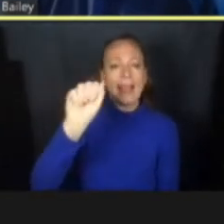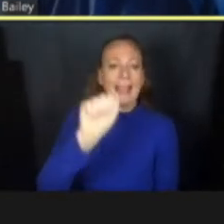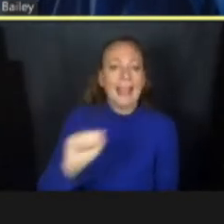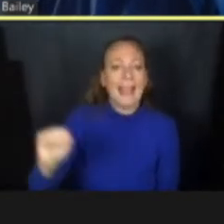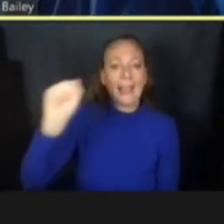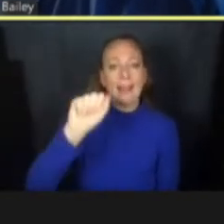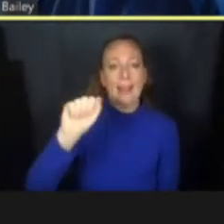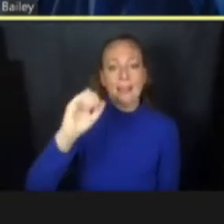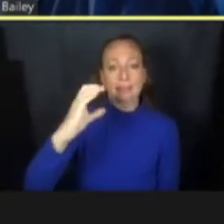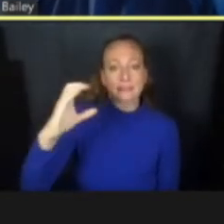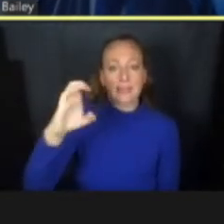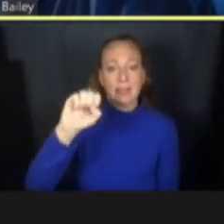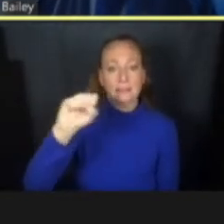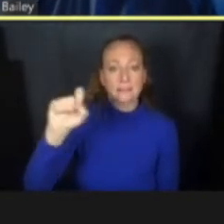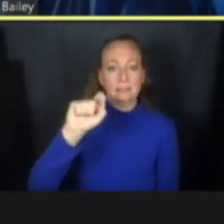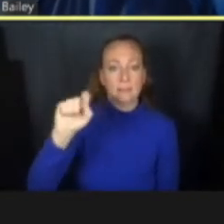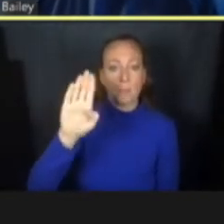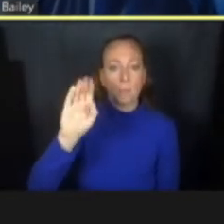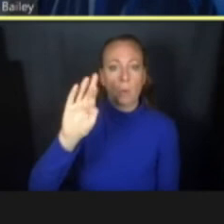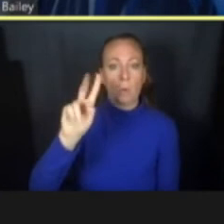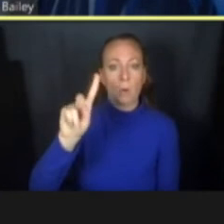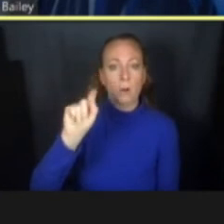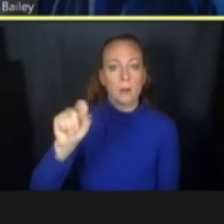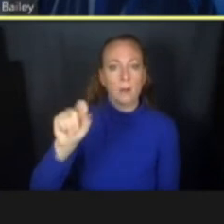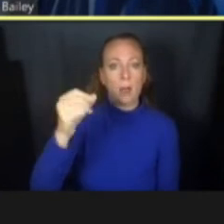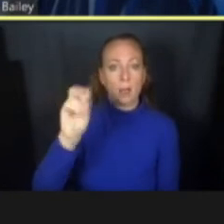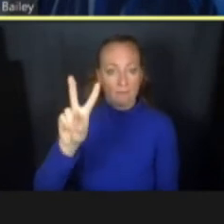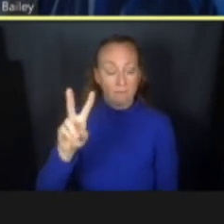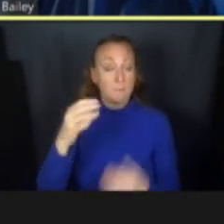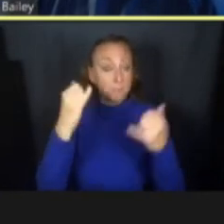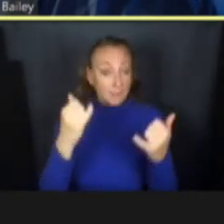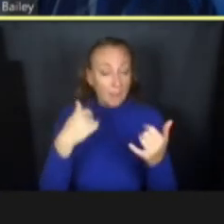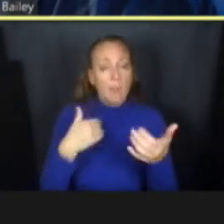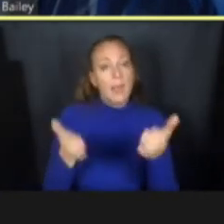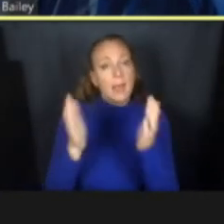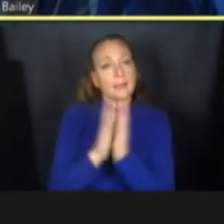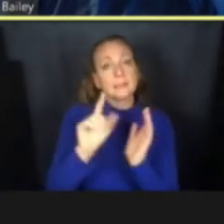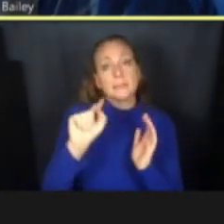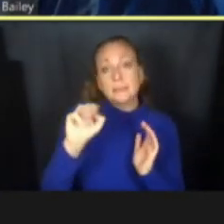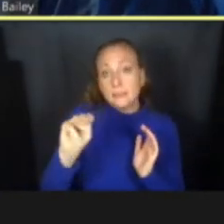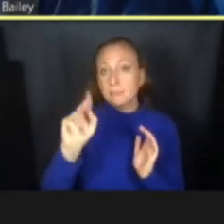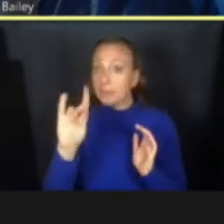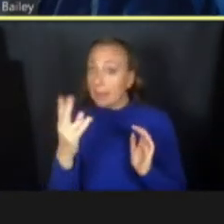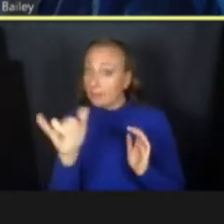And with that, I will ask Tim or Kathy if they have anything else they wanna add.